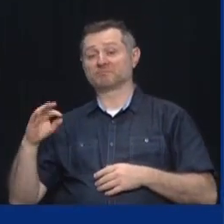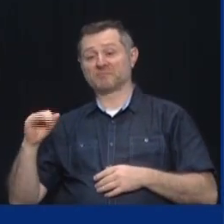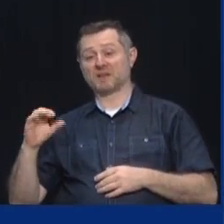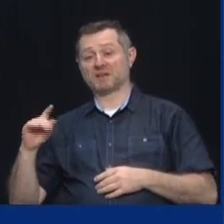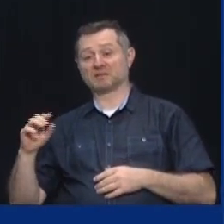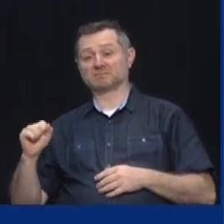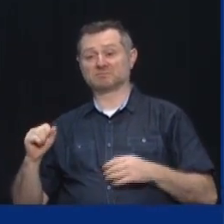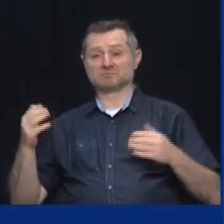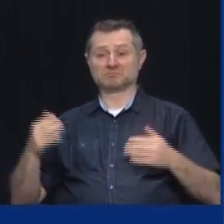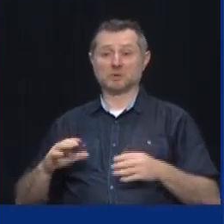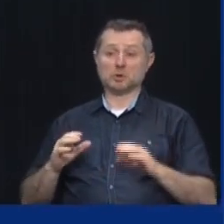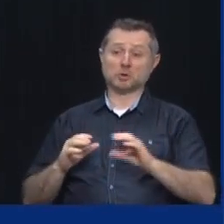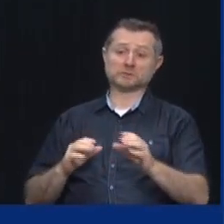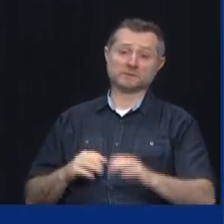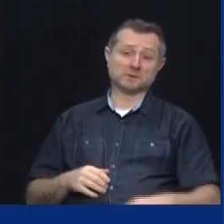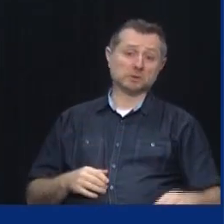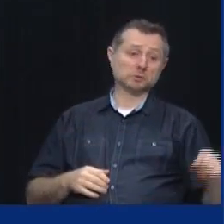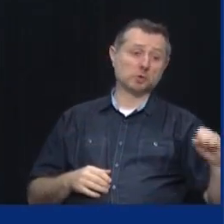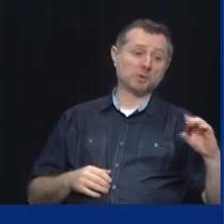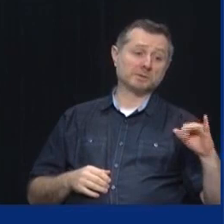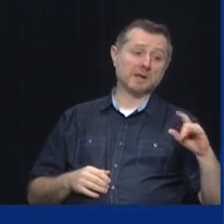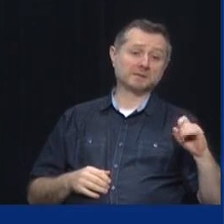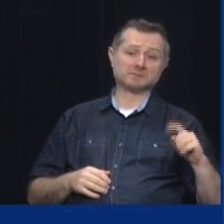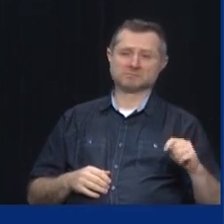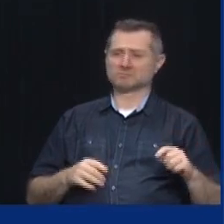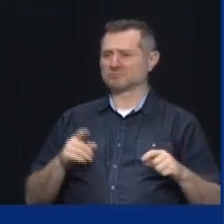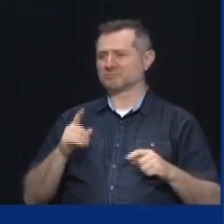BECAUSE THERE ARE NO DEMOCRATIC